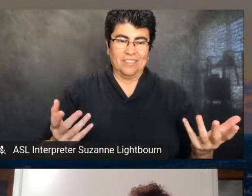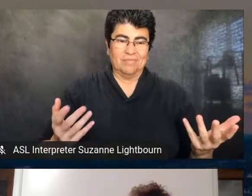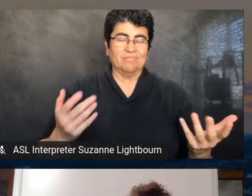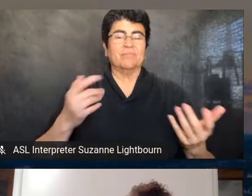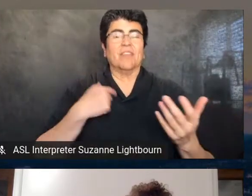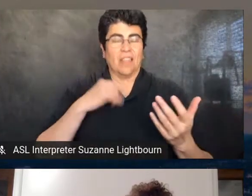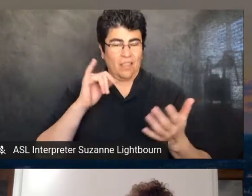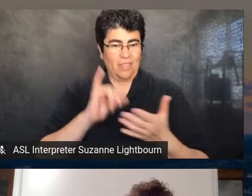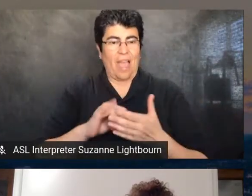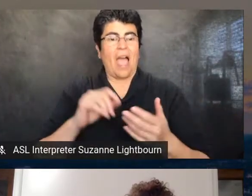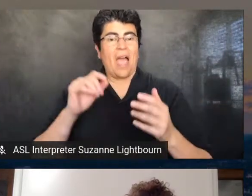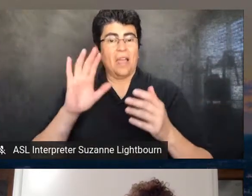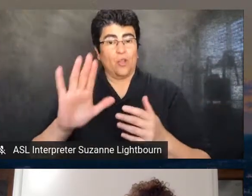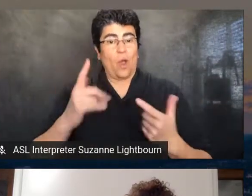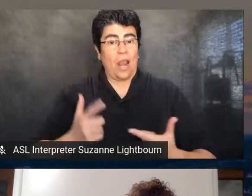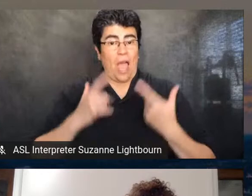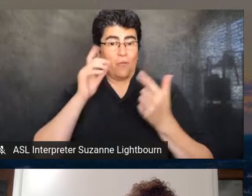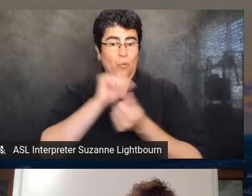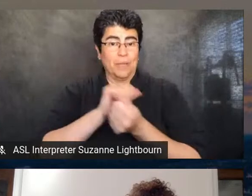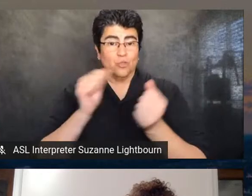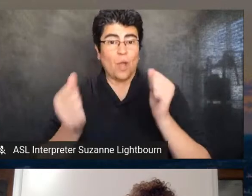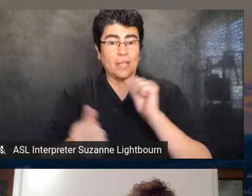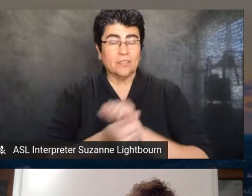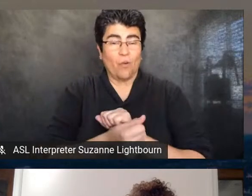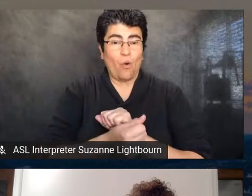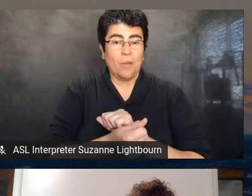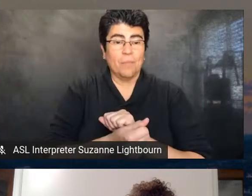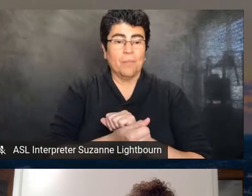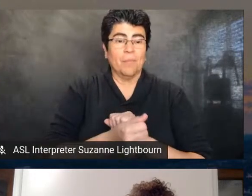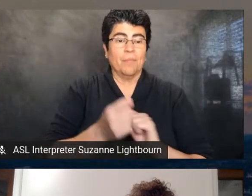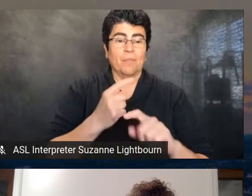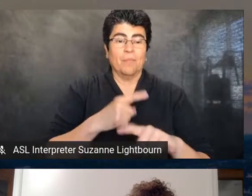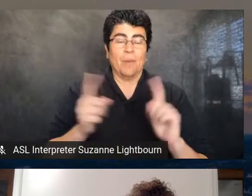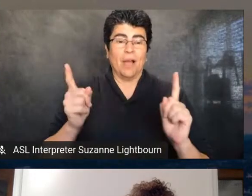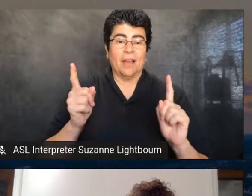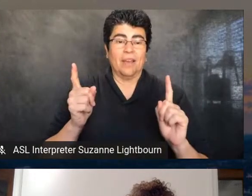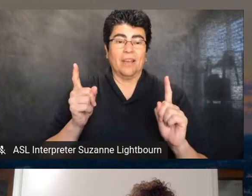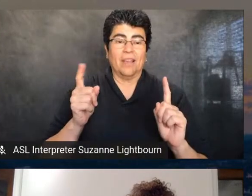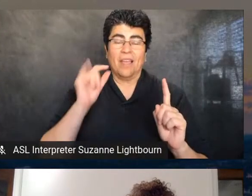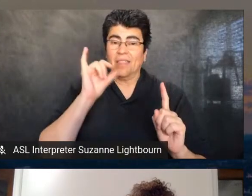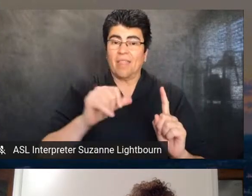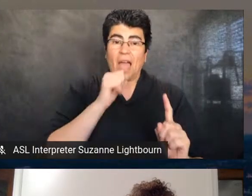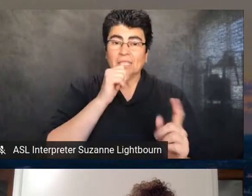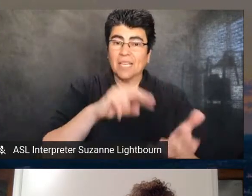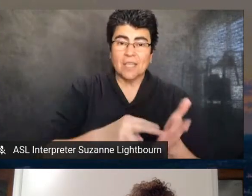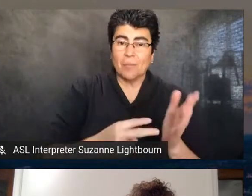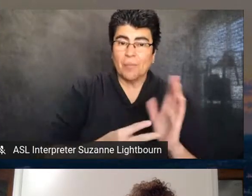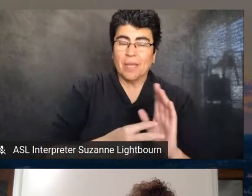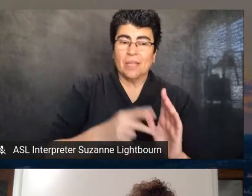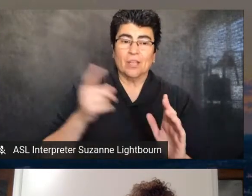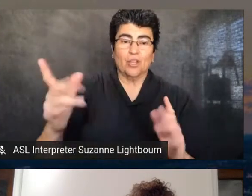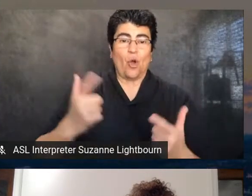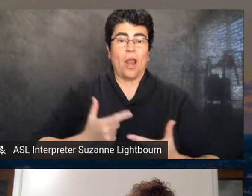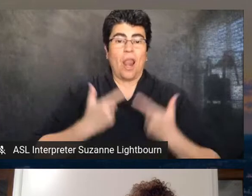you can be transformed but that doesn't mean your life is over,